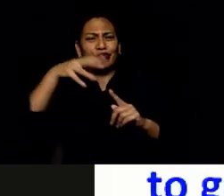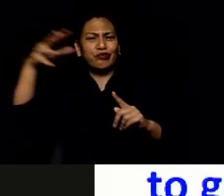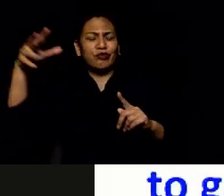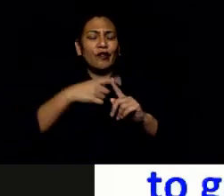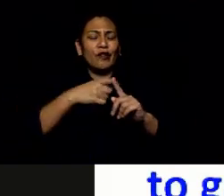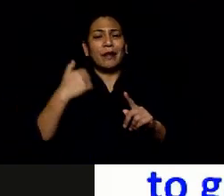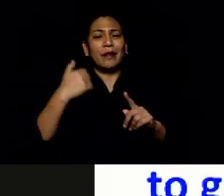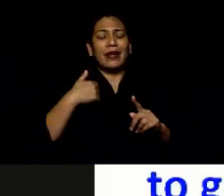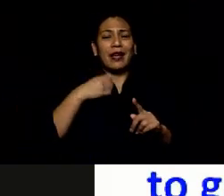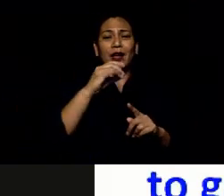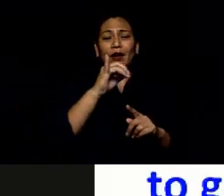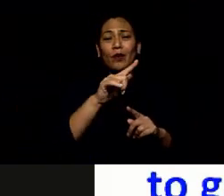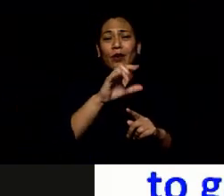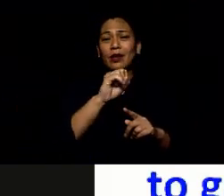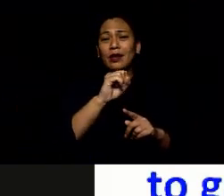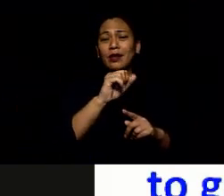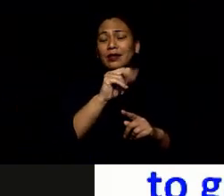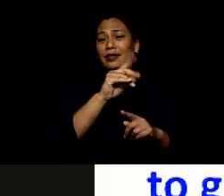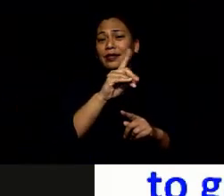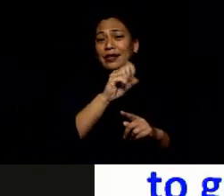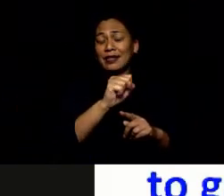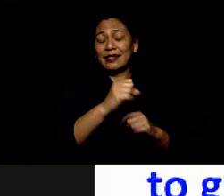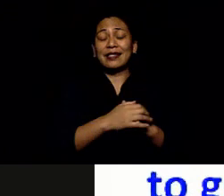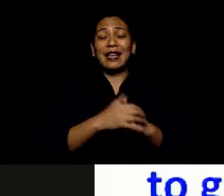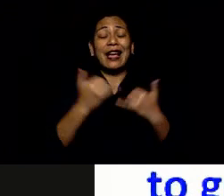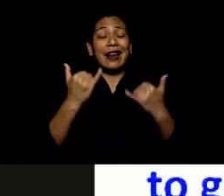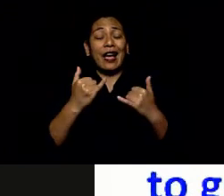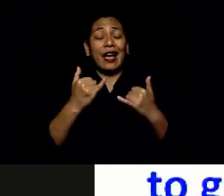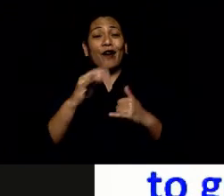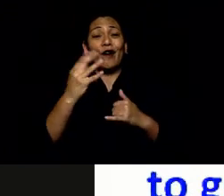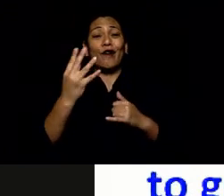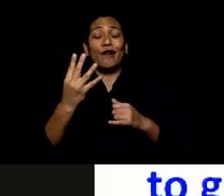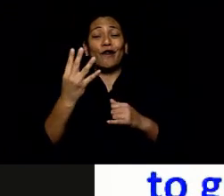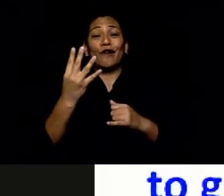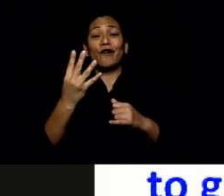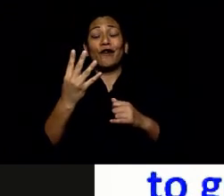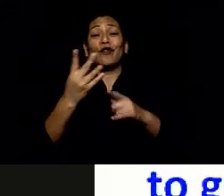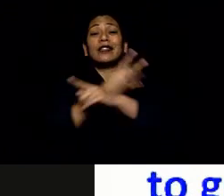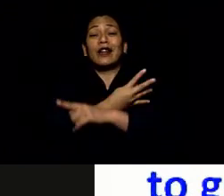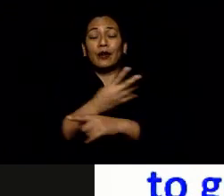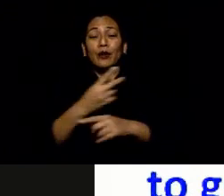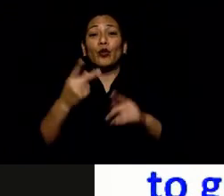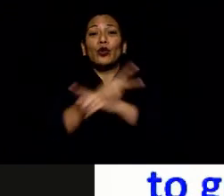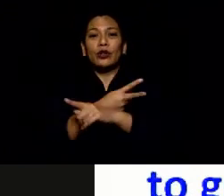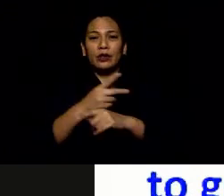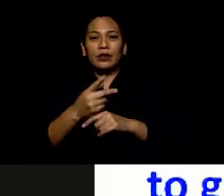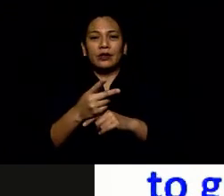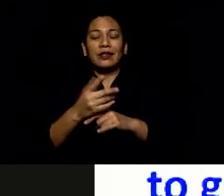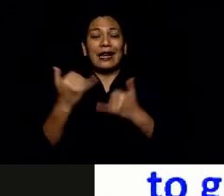Uh, basically four times higher in 2020 than they were in the year